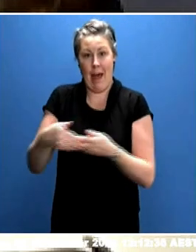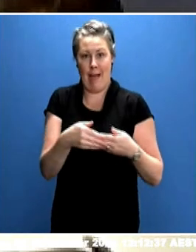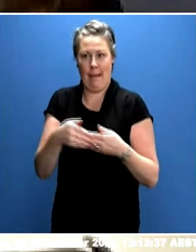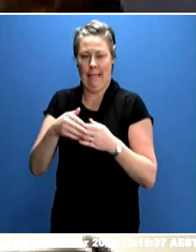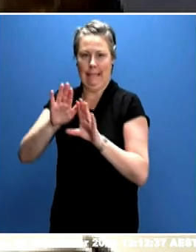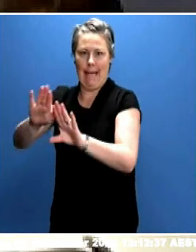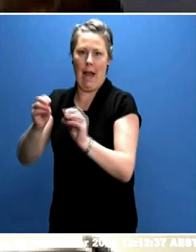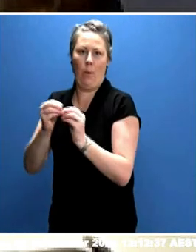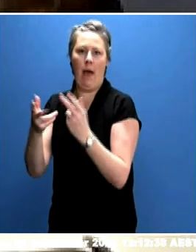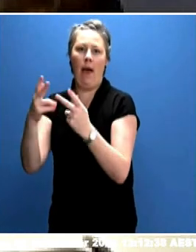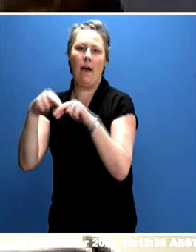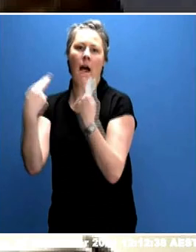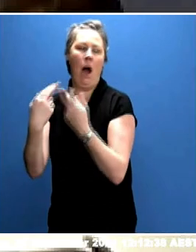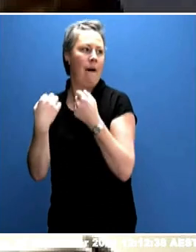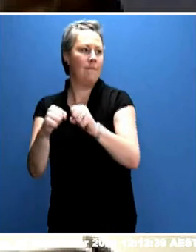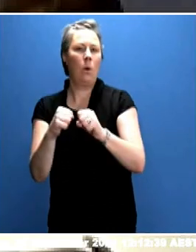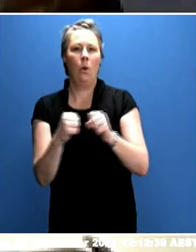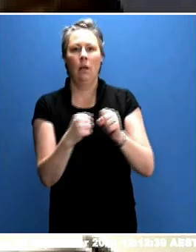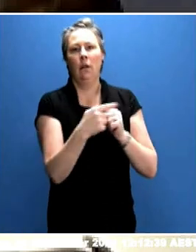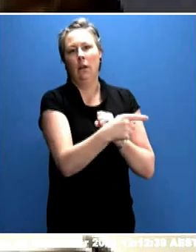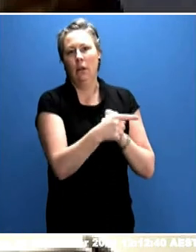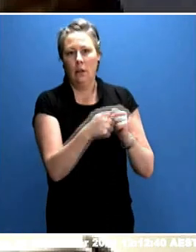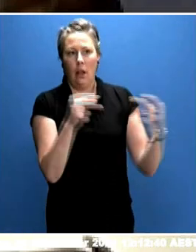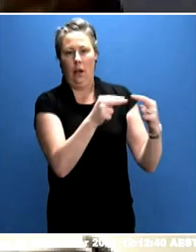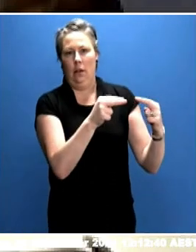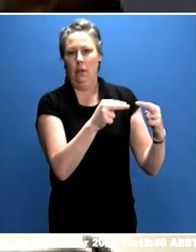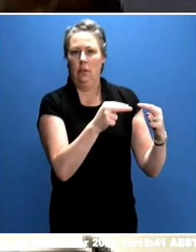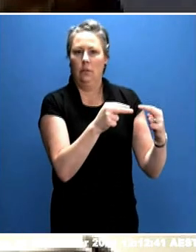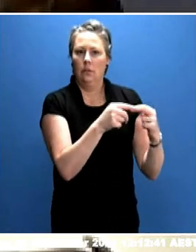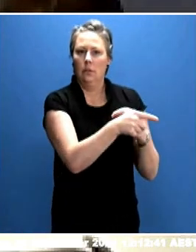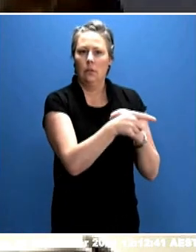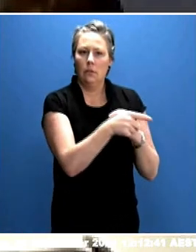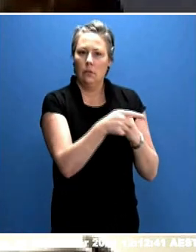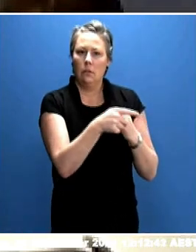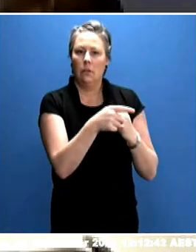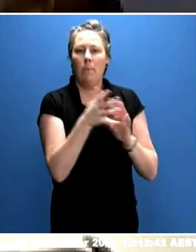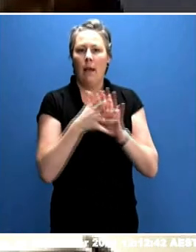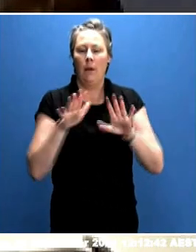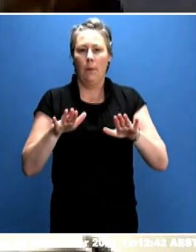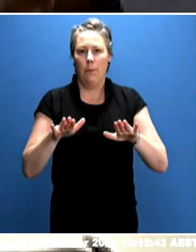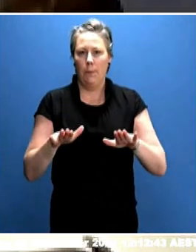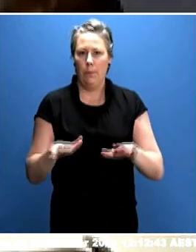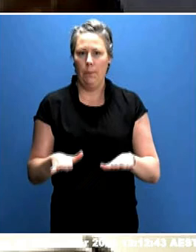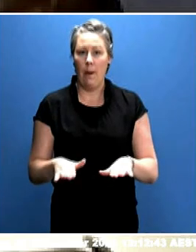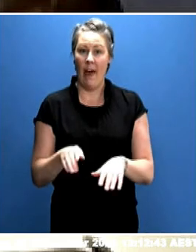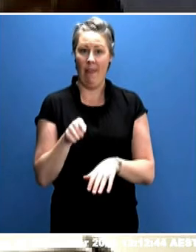And so the crisis is avoided. Now, that's an intensive, wraparound, culturally-secure approach